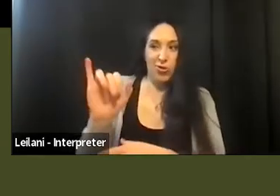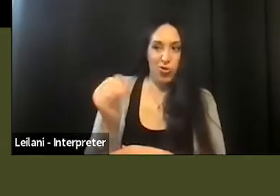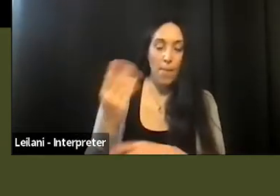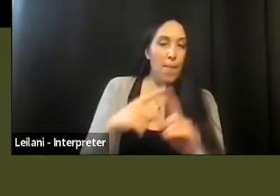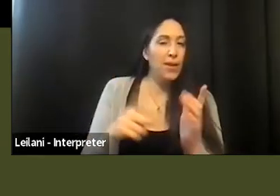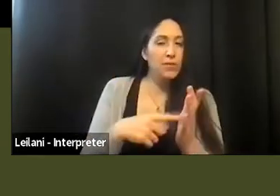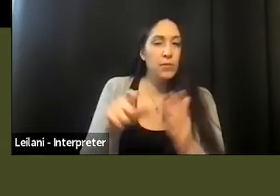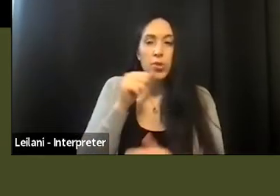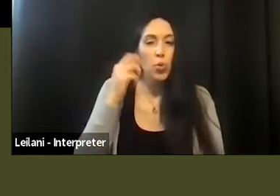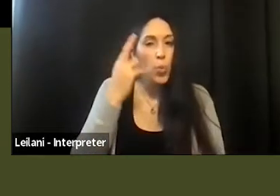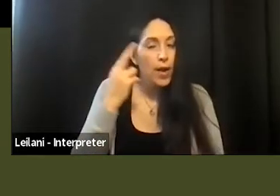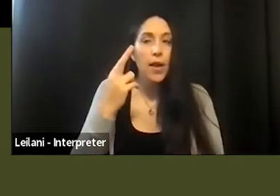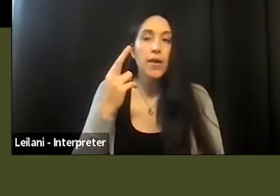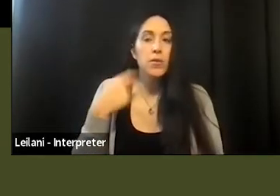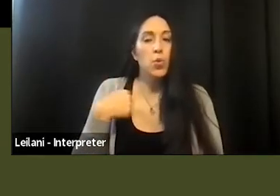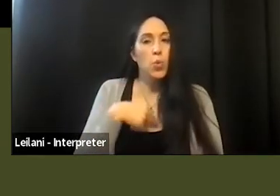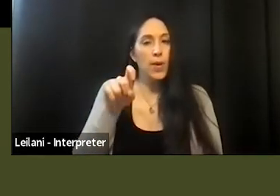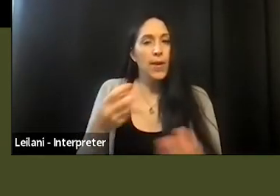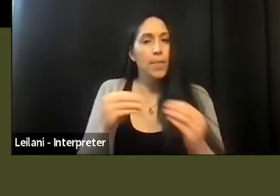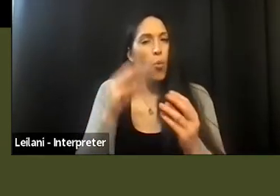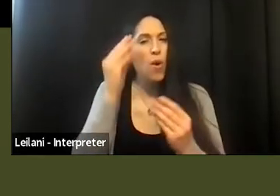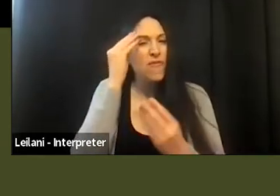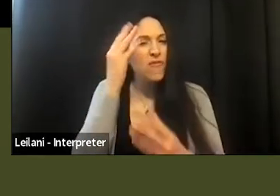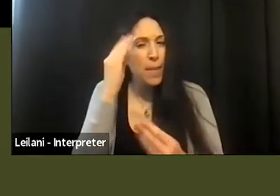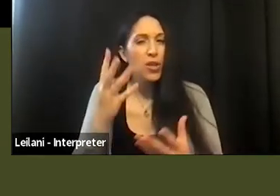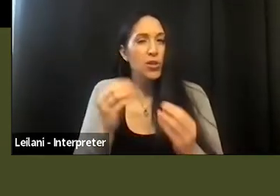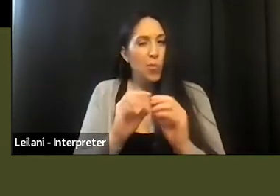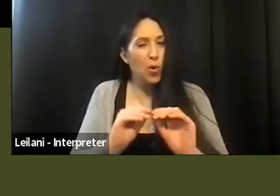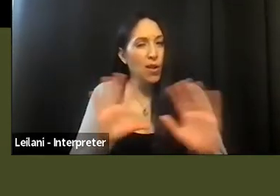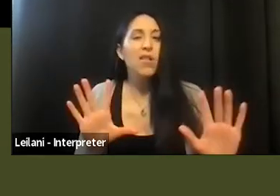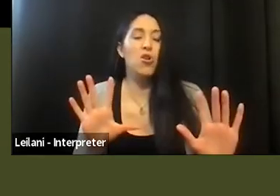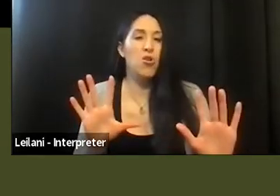that some of us need more information in a way that they're not able to give it to us.